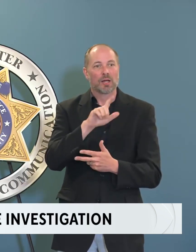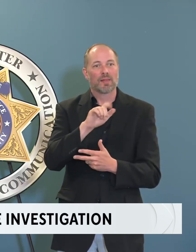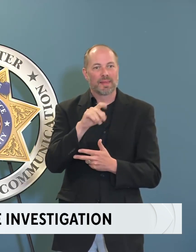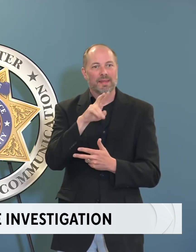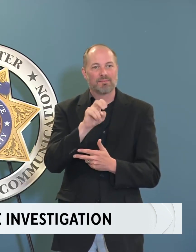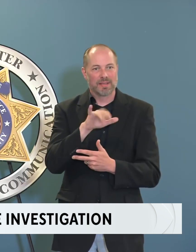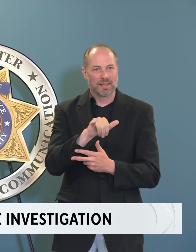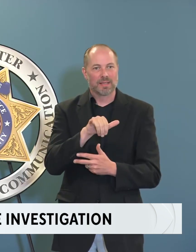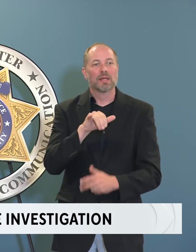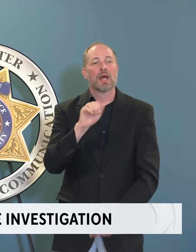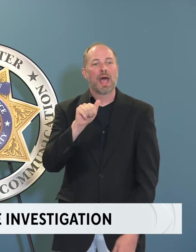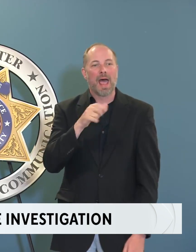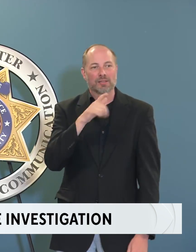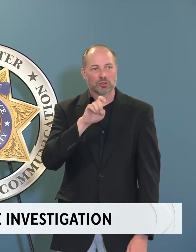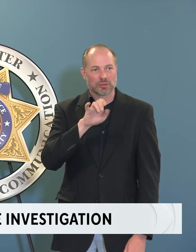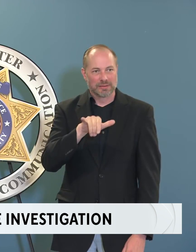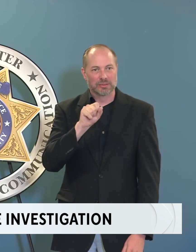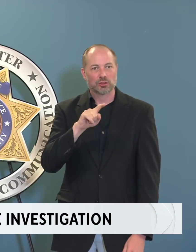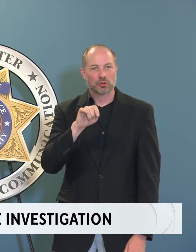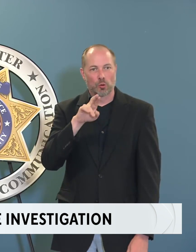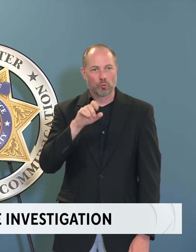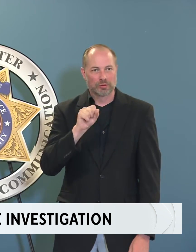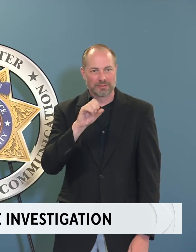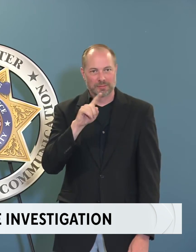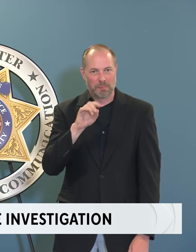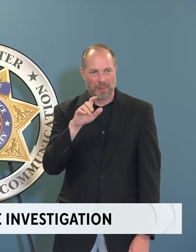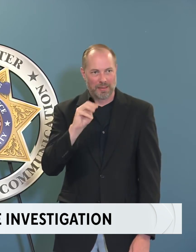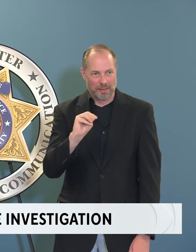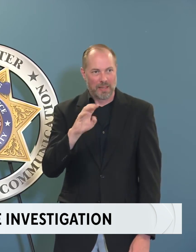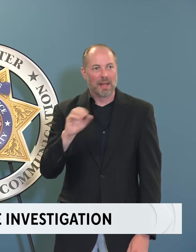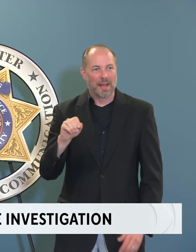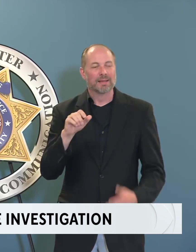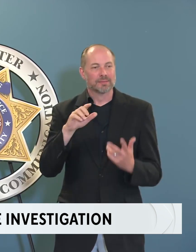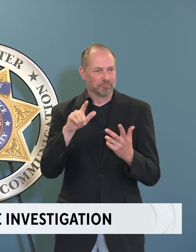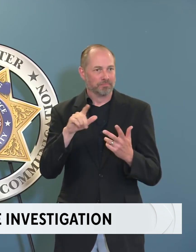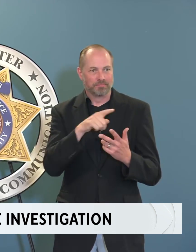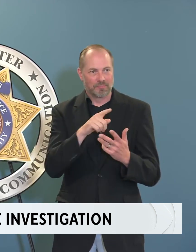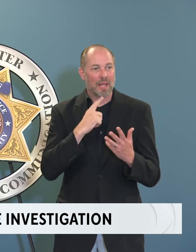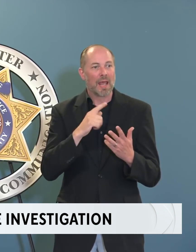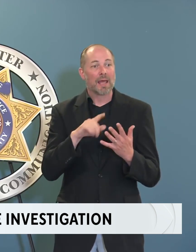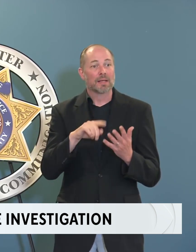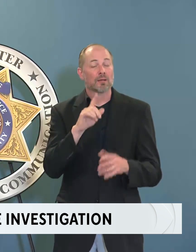CONTINUING WITH THE FIRE INVESTIGATION. PART OF THAT THREE COUNTY COMMISSIONERS WHO